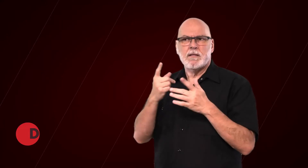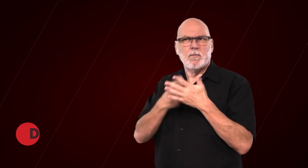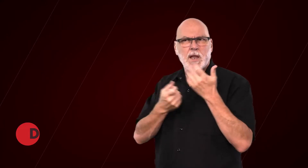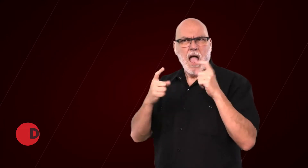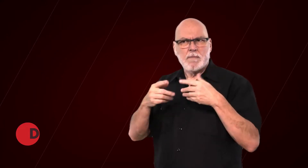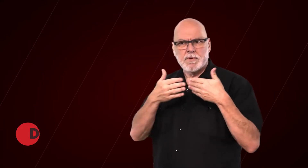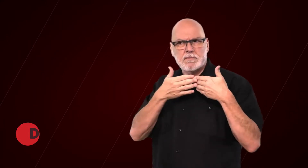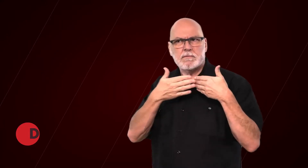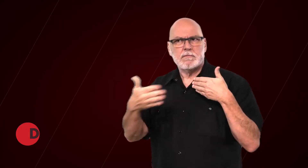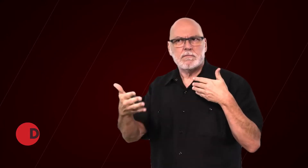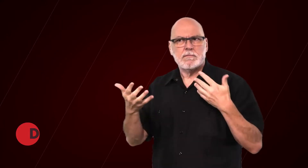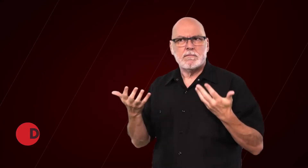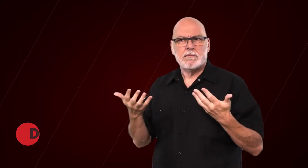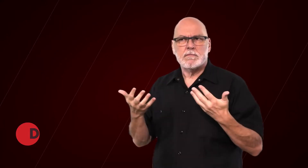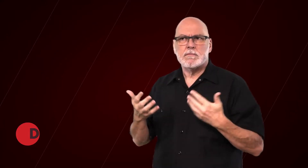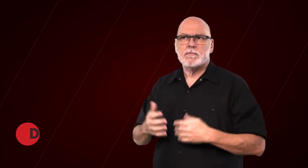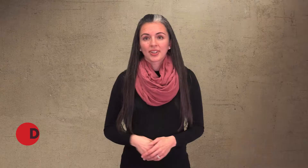[Anselmo]: Then what happened?